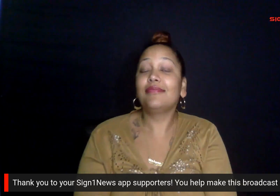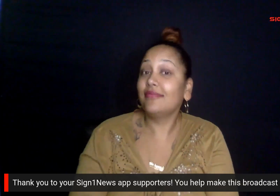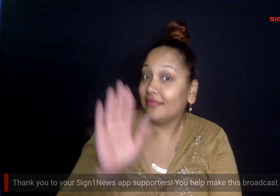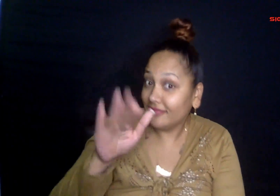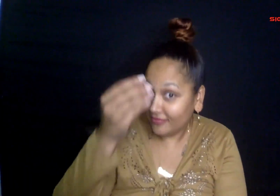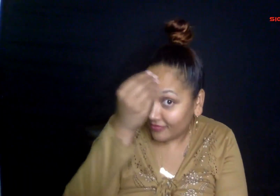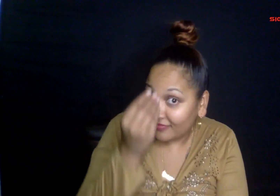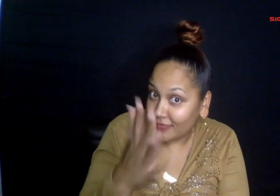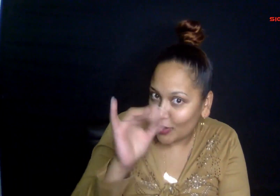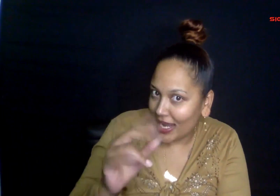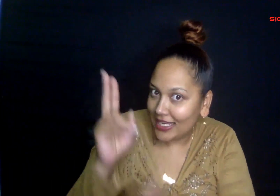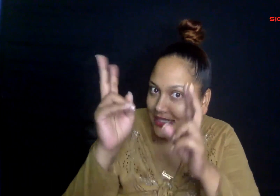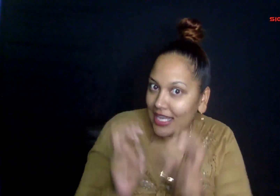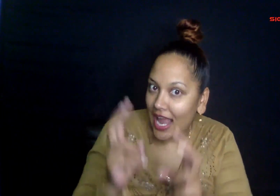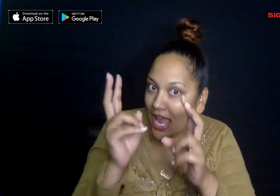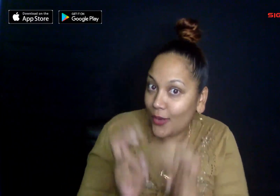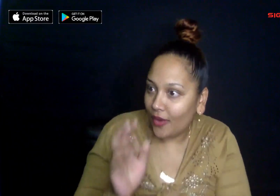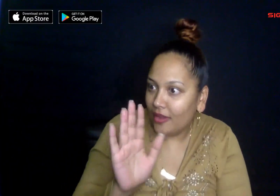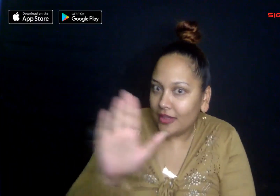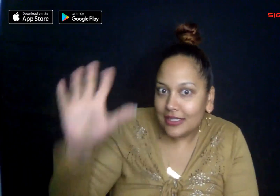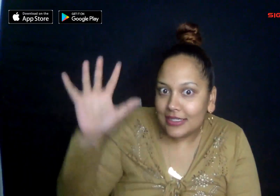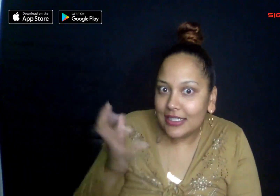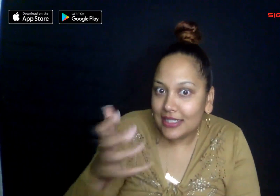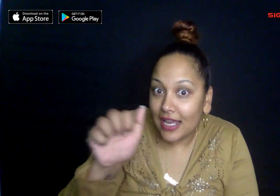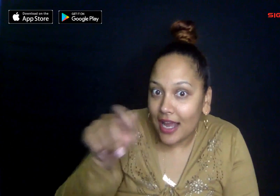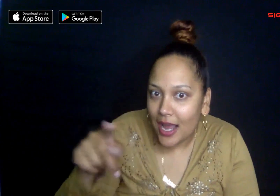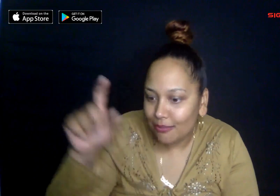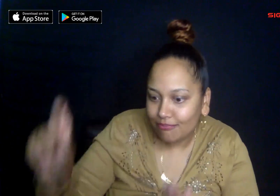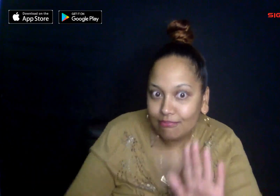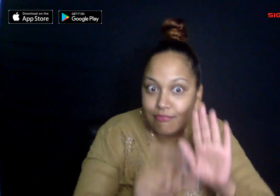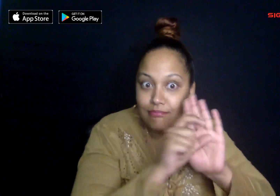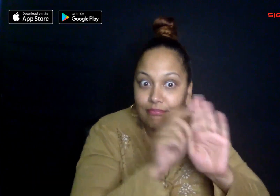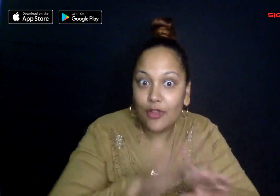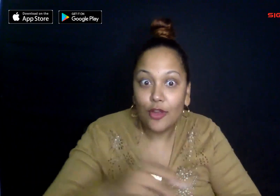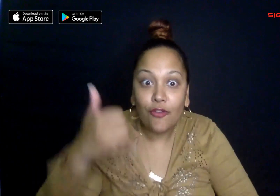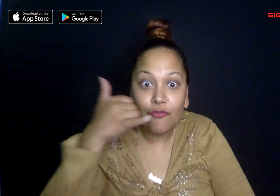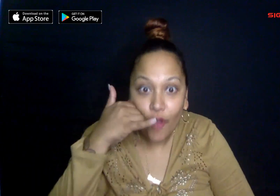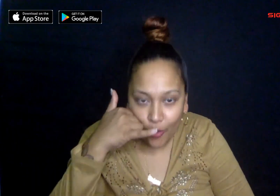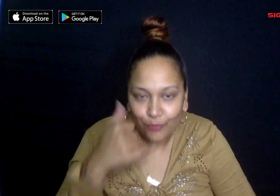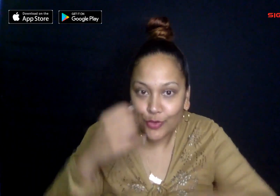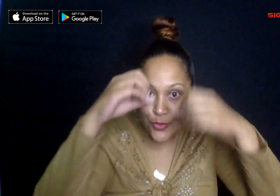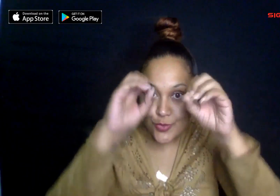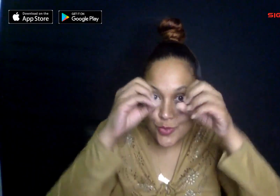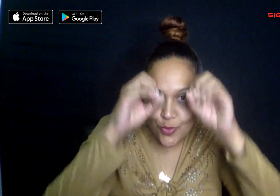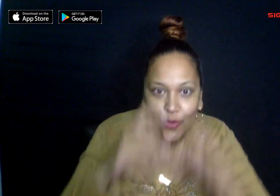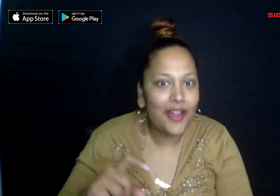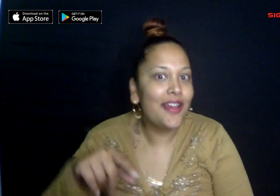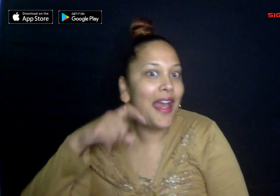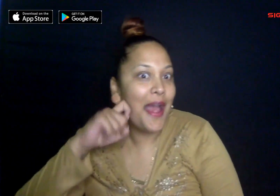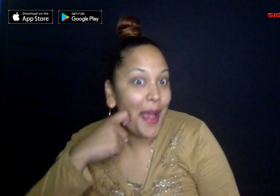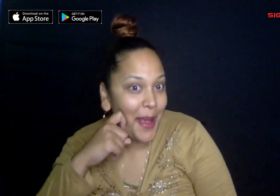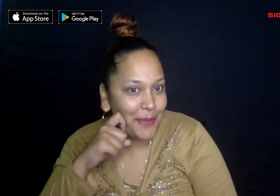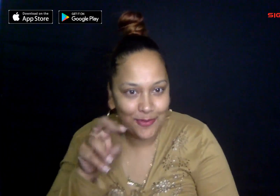supporters to help make this broadcast happen you can download the Sign1News app by heading